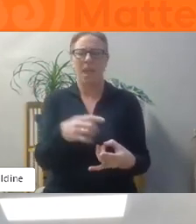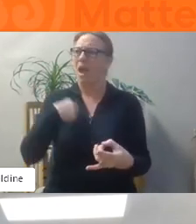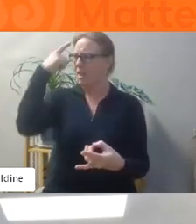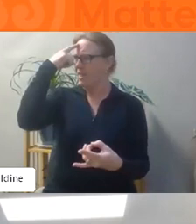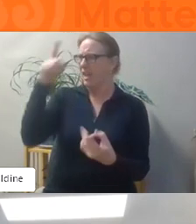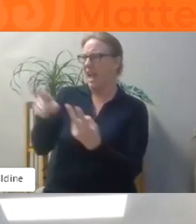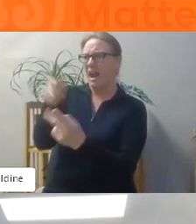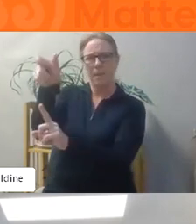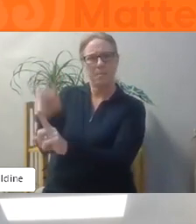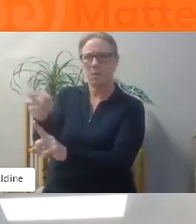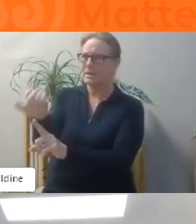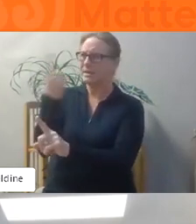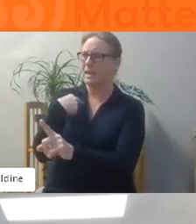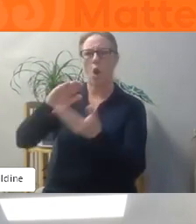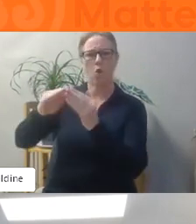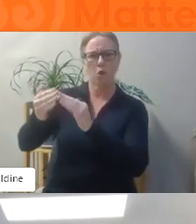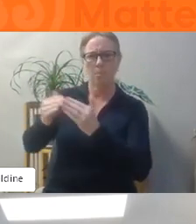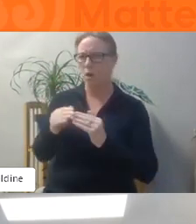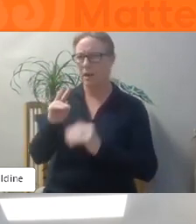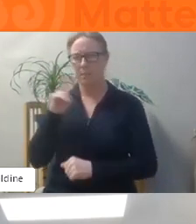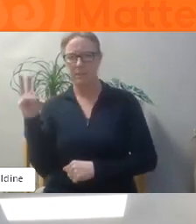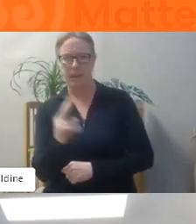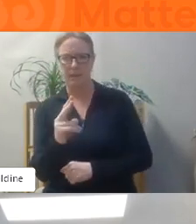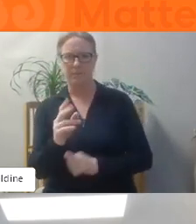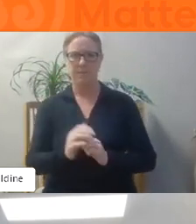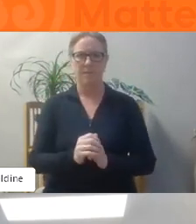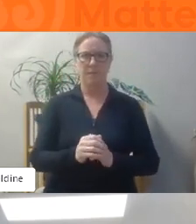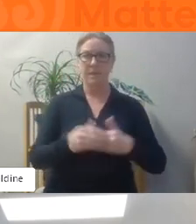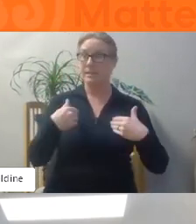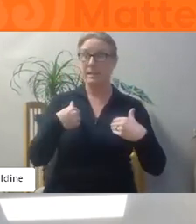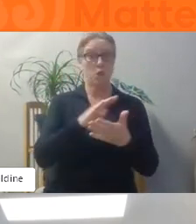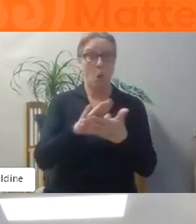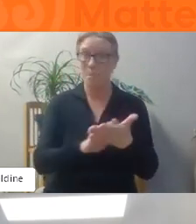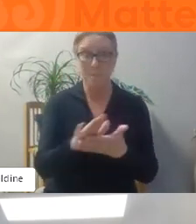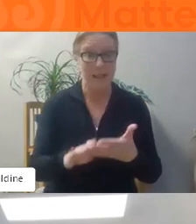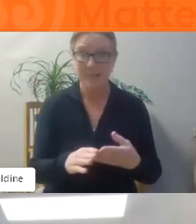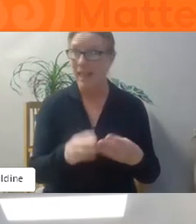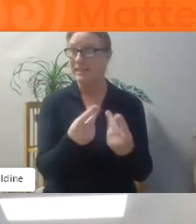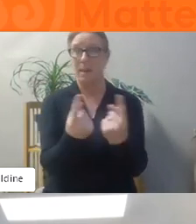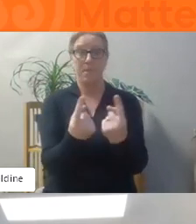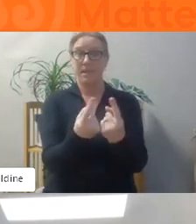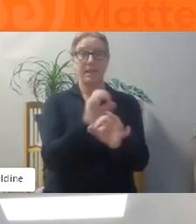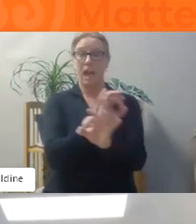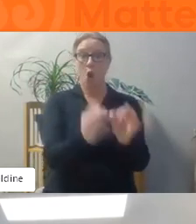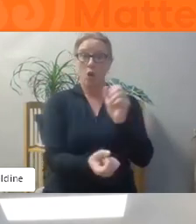to the community aspect which I'll come to. This does not mean some of the things are not happening, as Jan Tinetti said. We do have